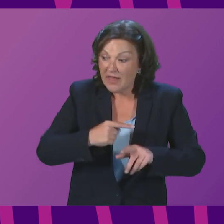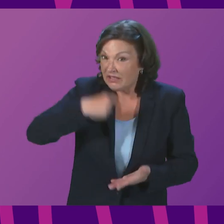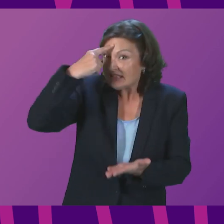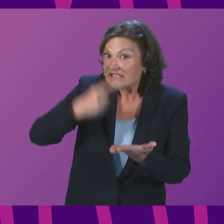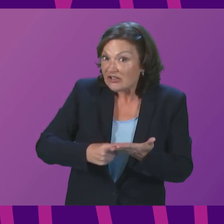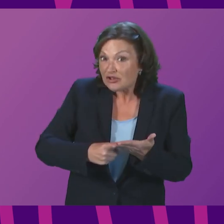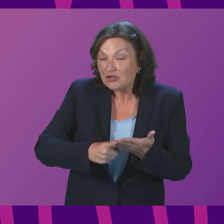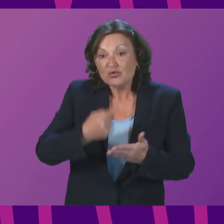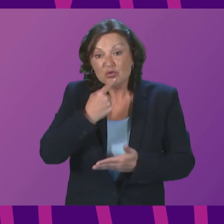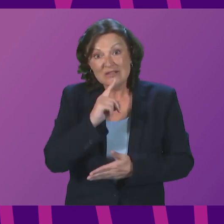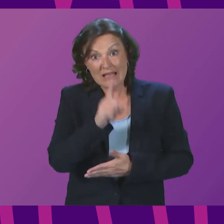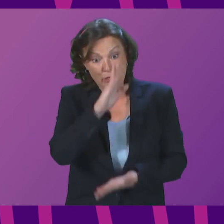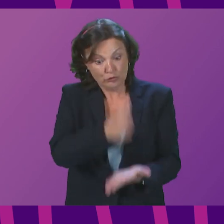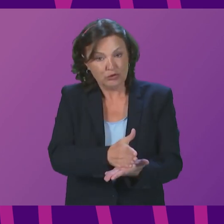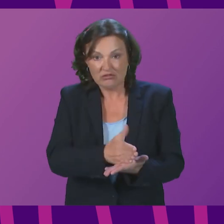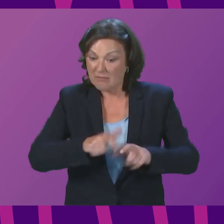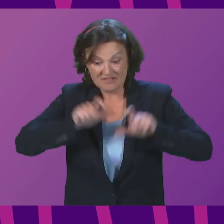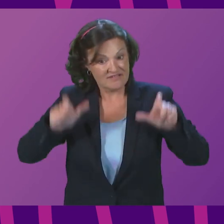No, I would not.